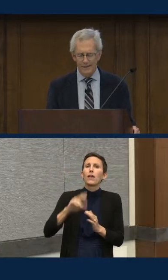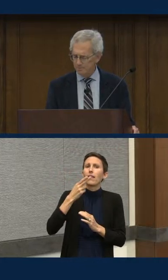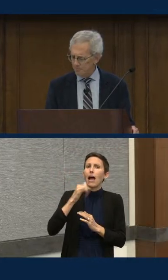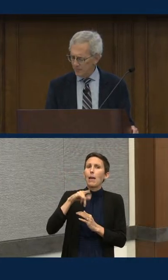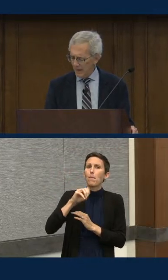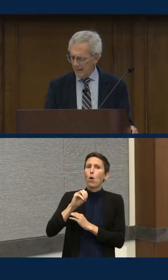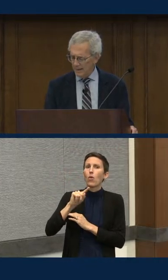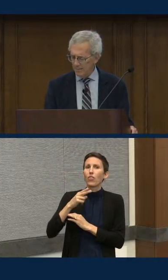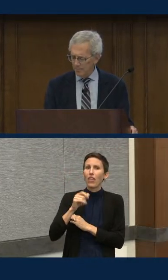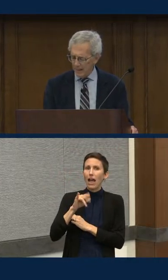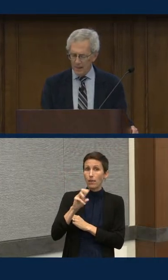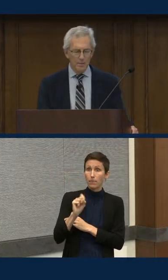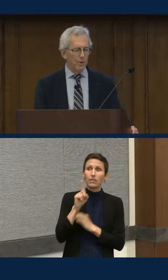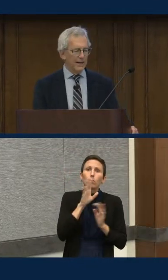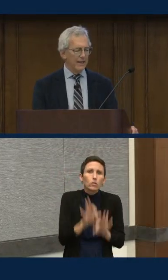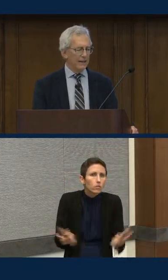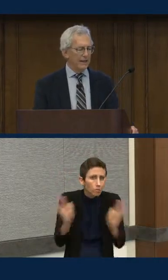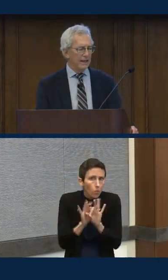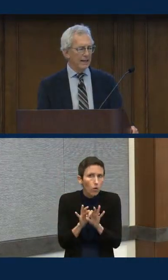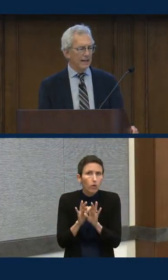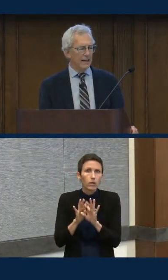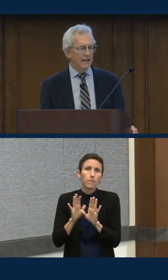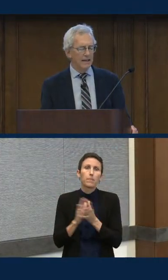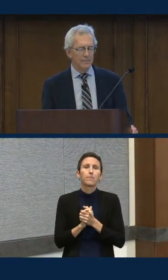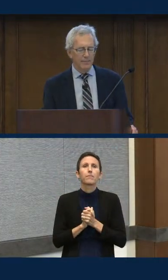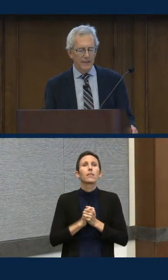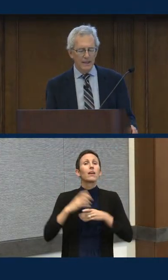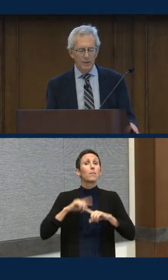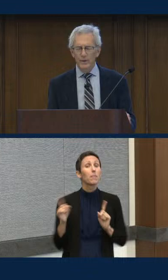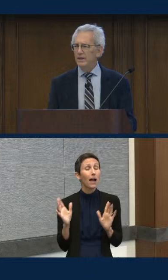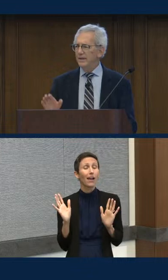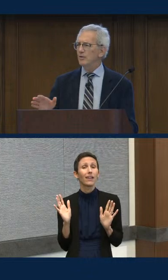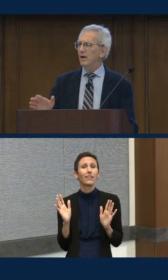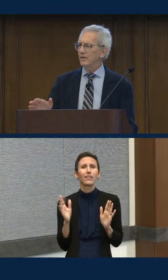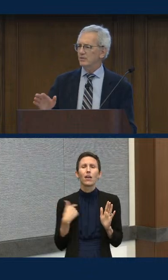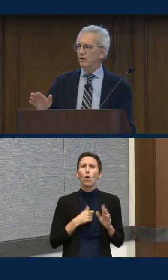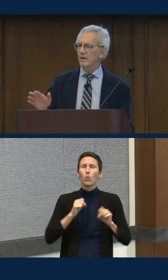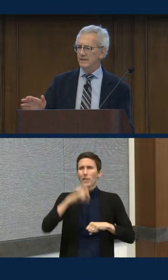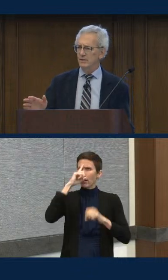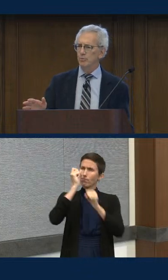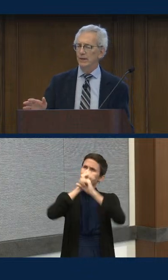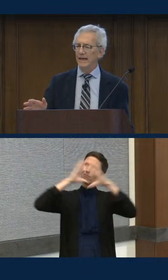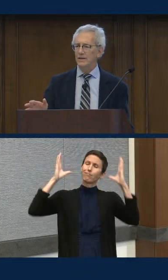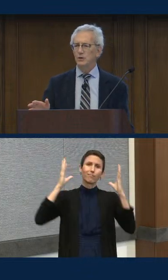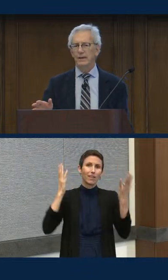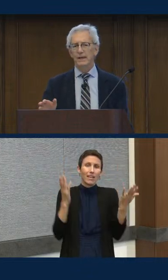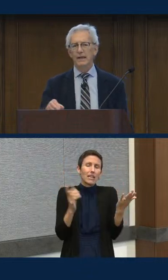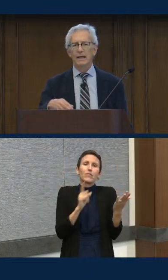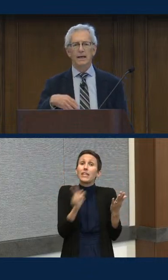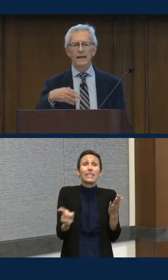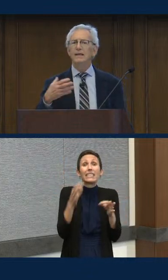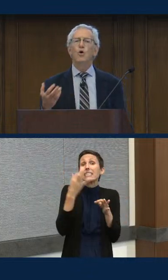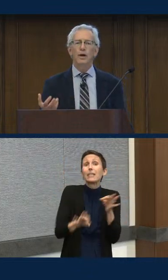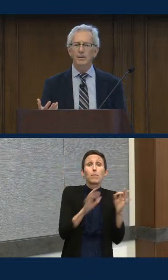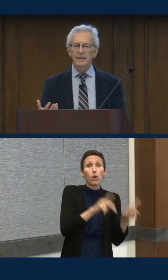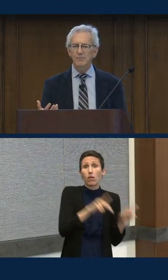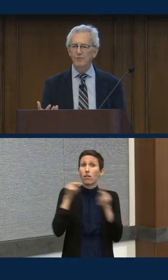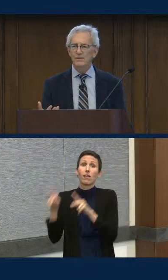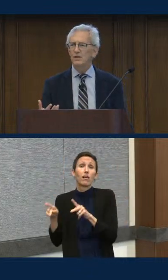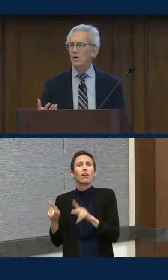to that. But we can think about